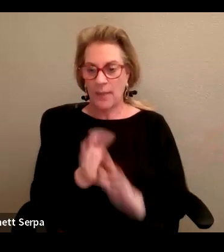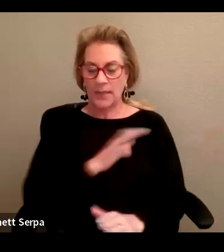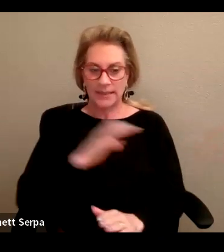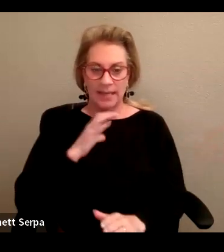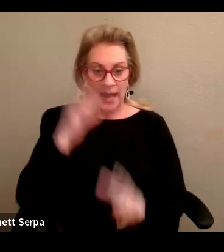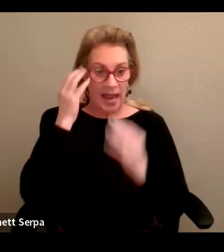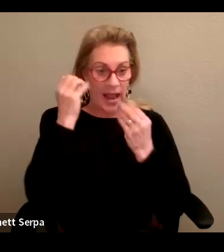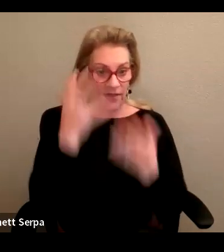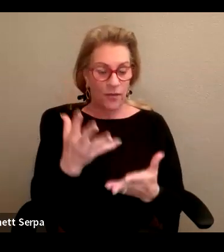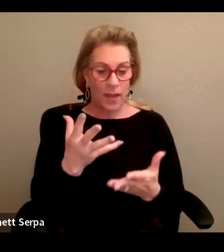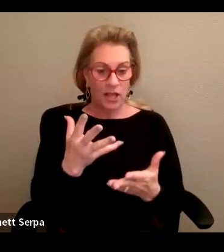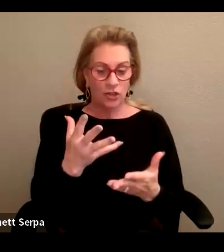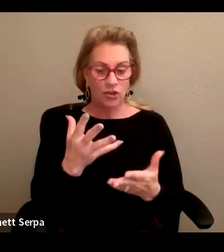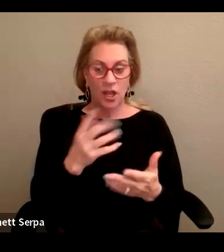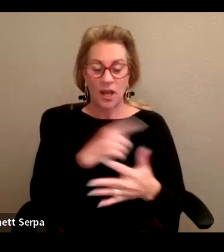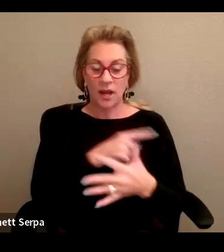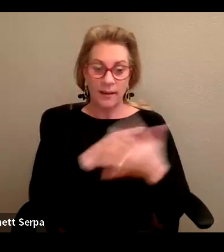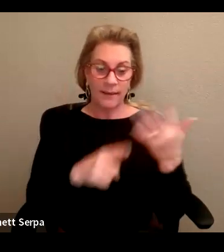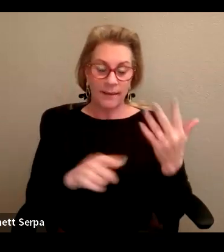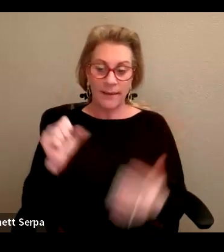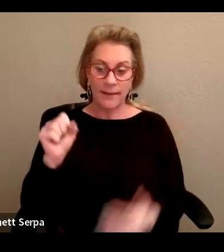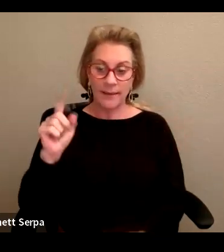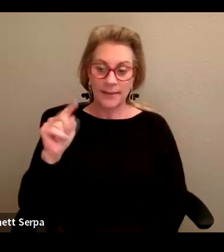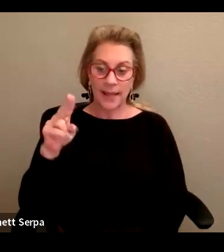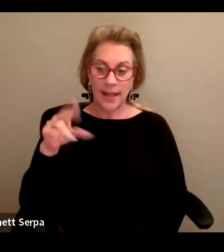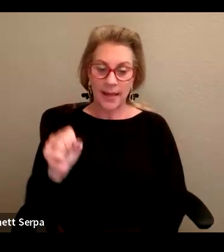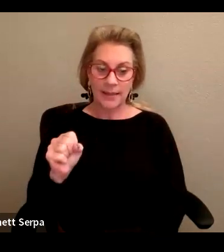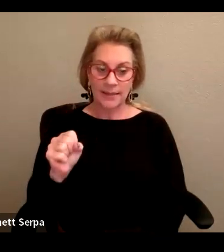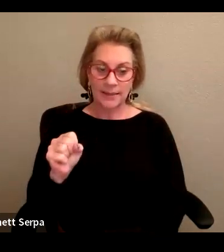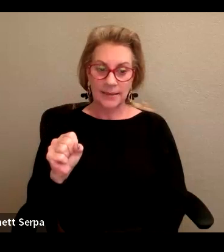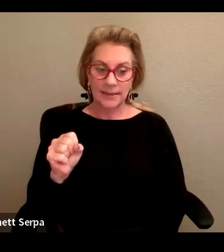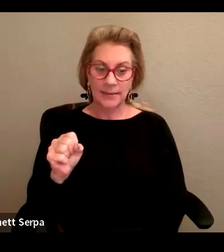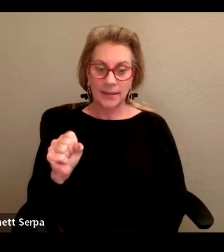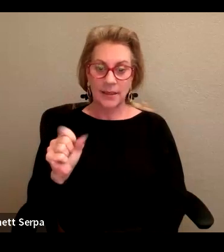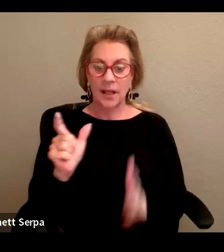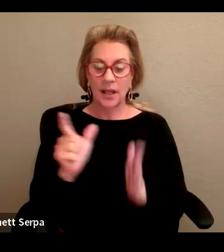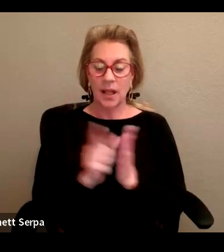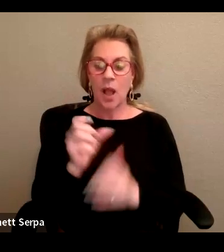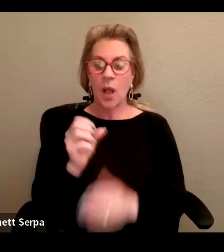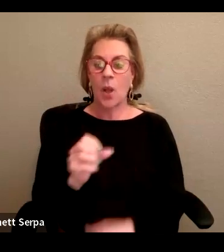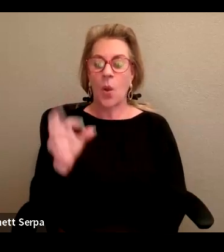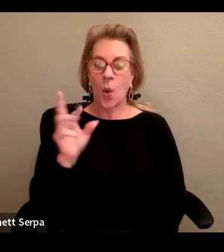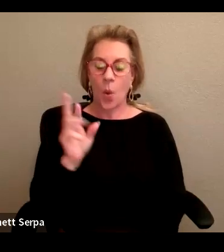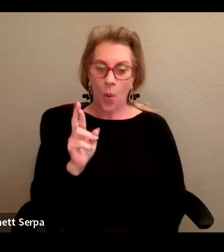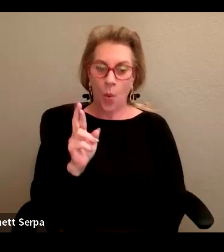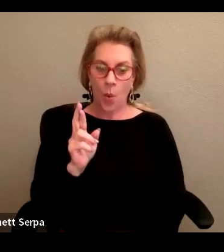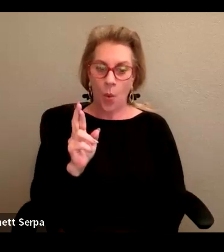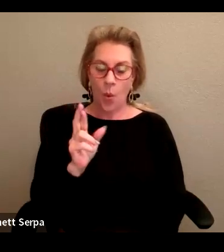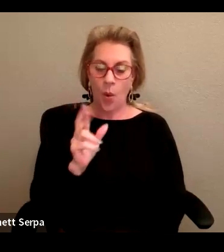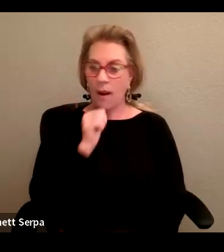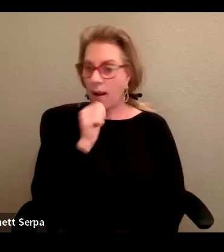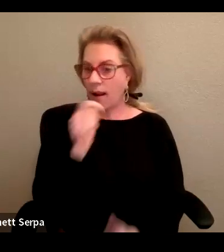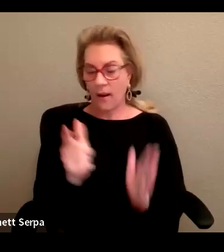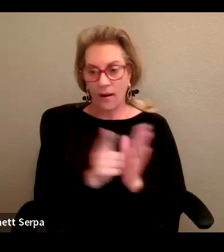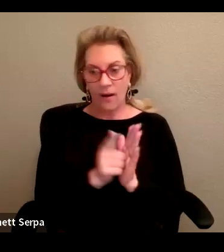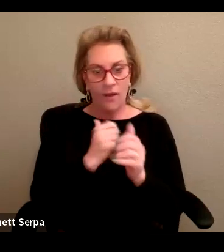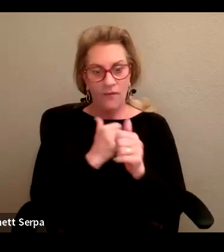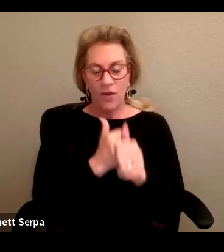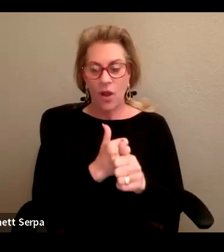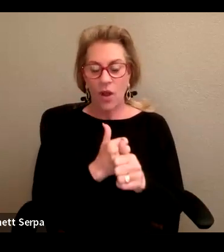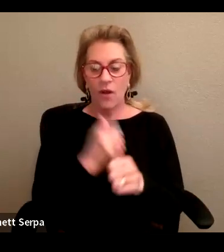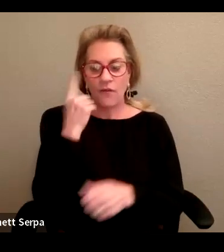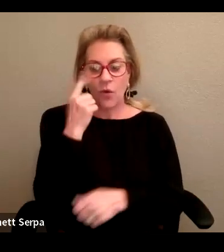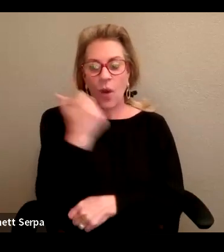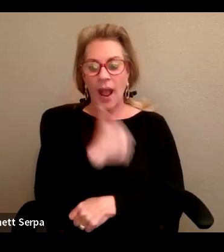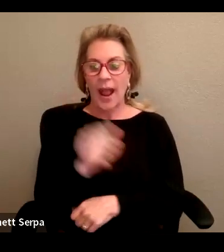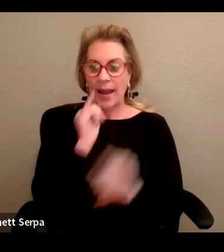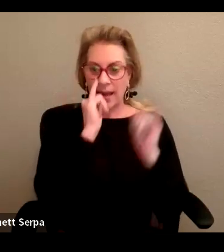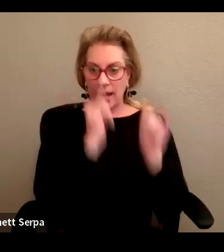citizenship or immigration status law or un law or unlawful of any individual the ninth circuit has